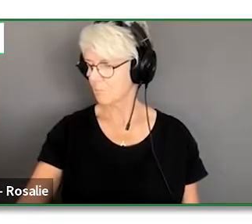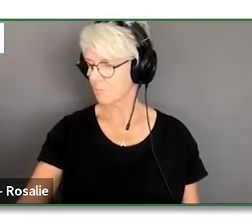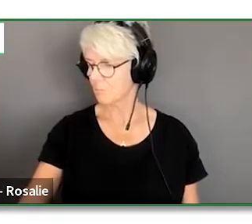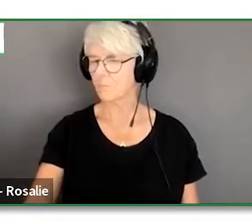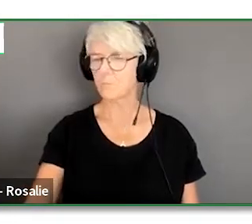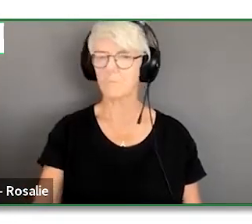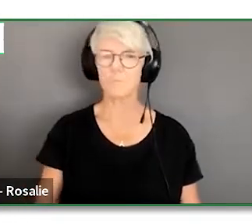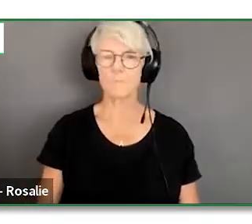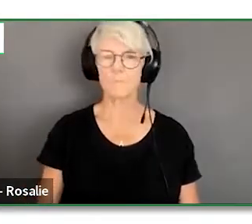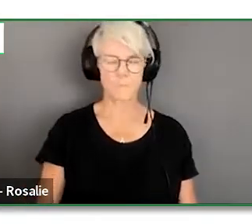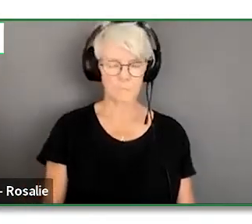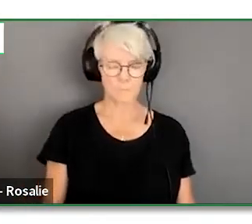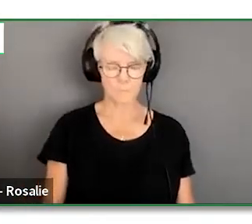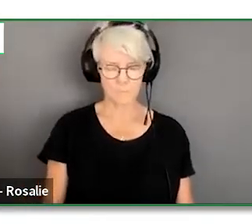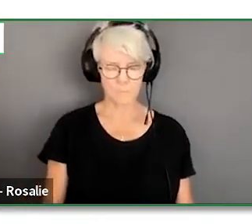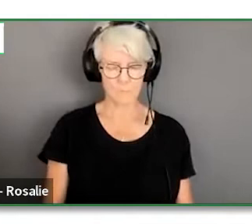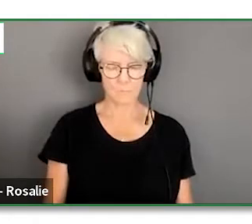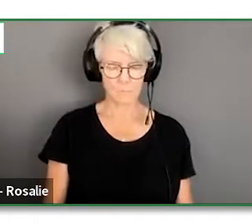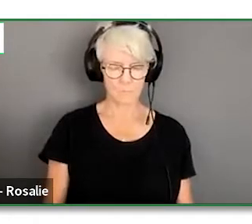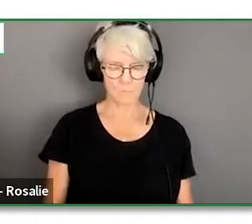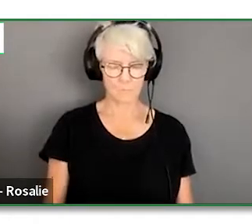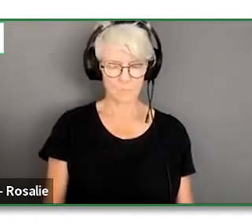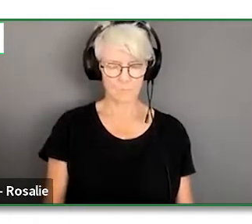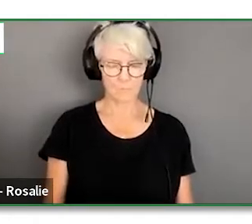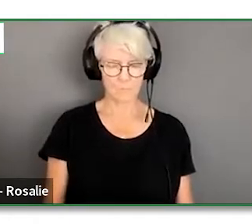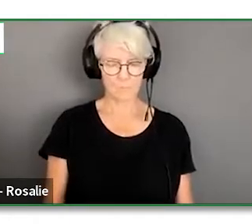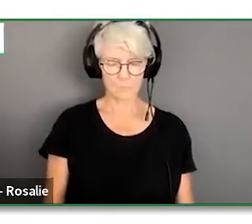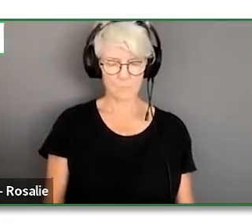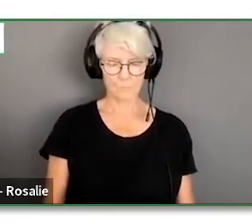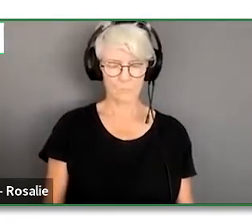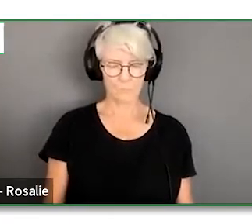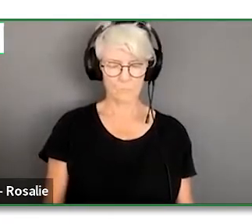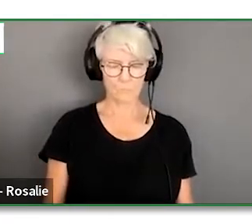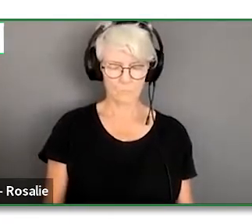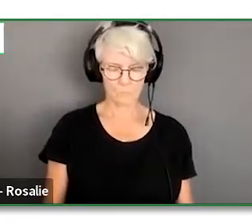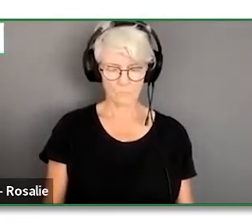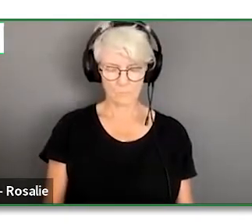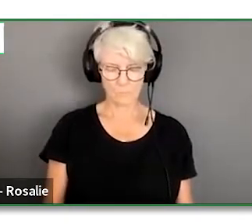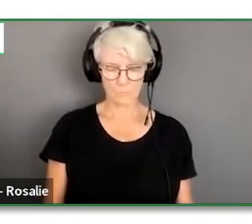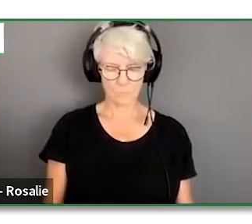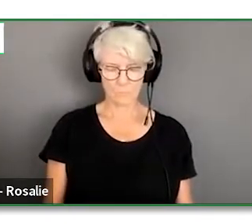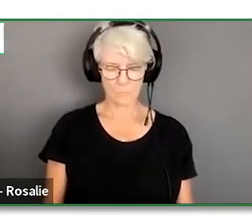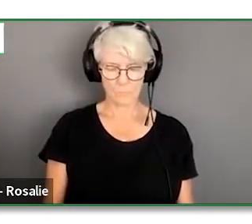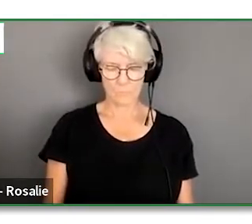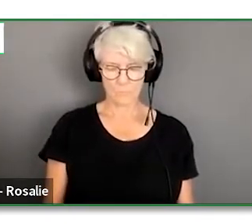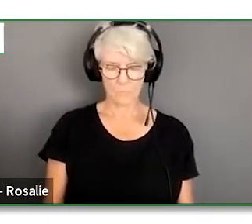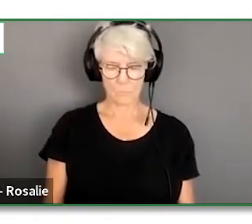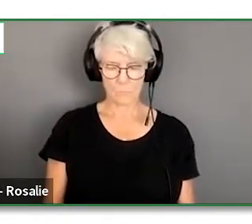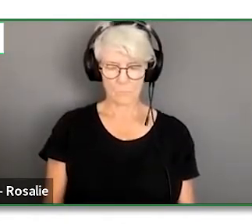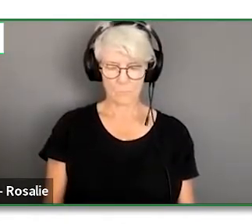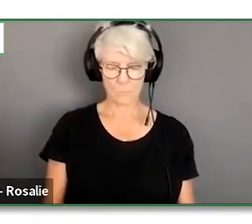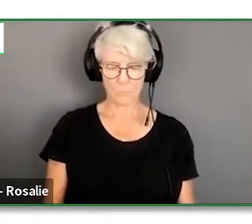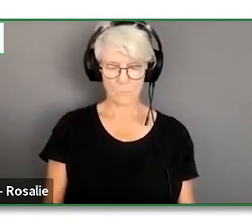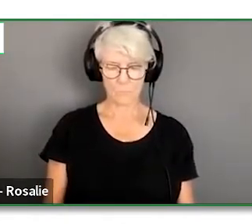So how we work to ensure that our mandate is relevant to visitors as well